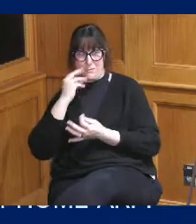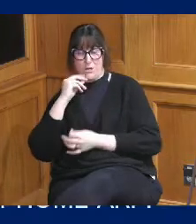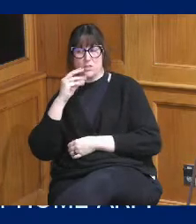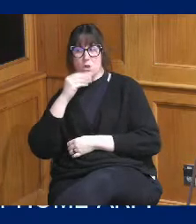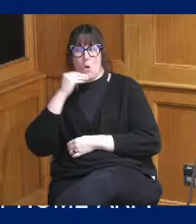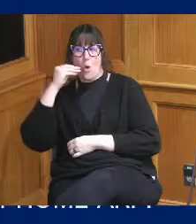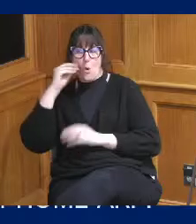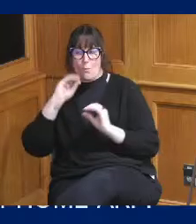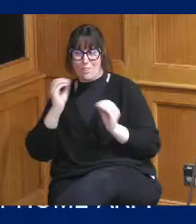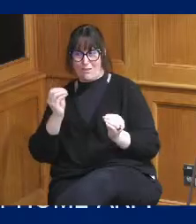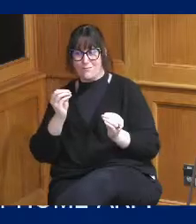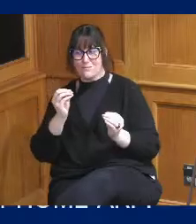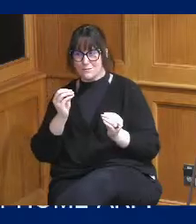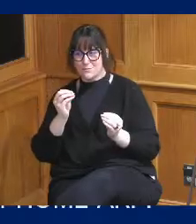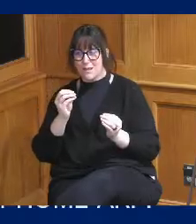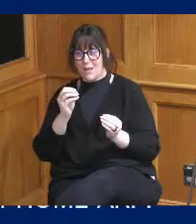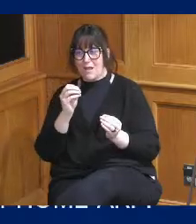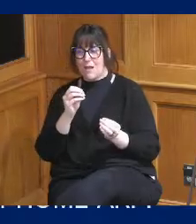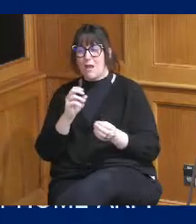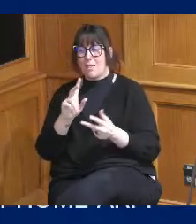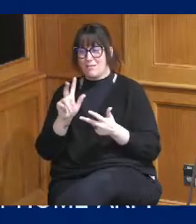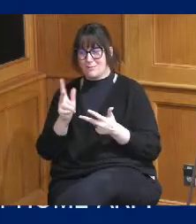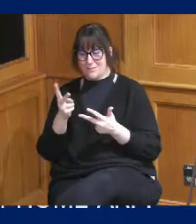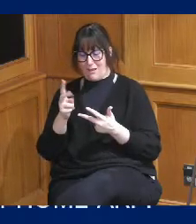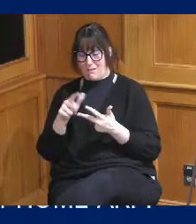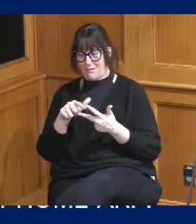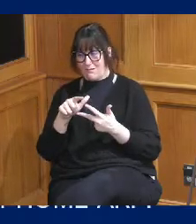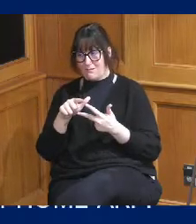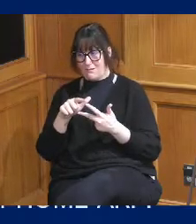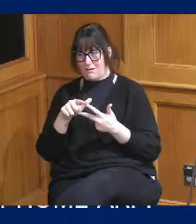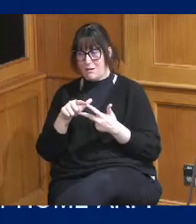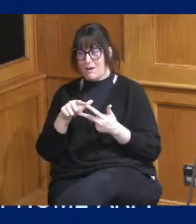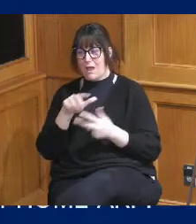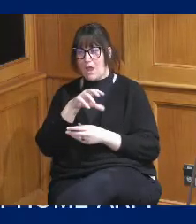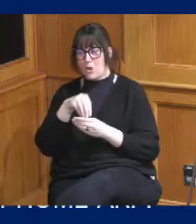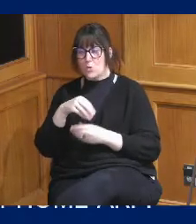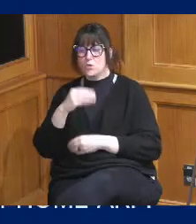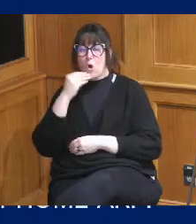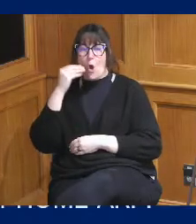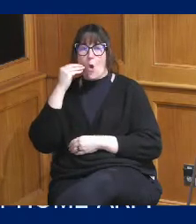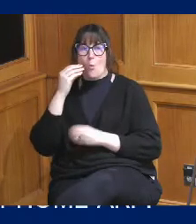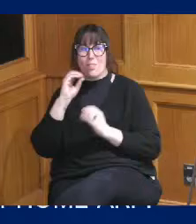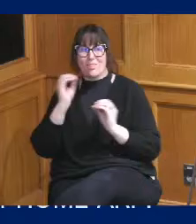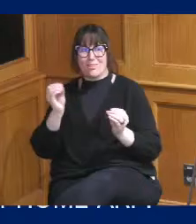assistance act the second category includes homelessness prevention Services which are